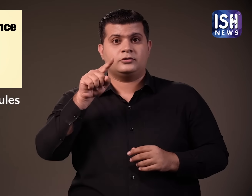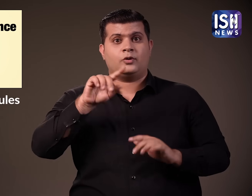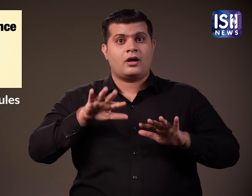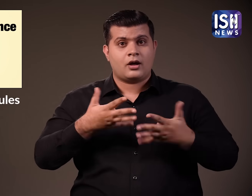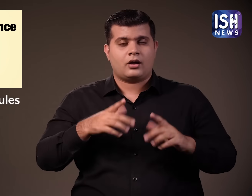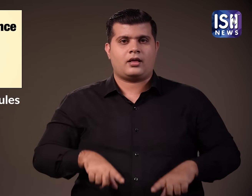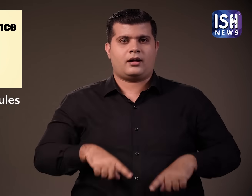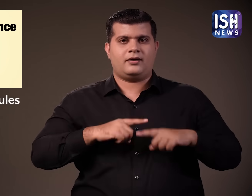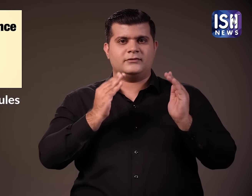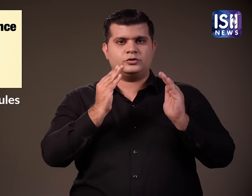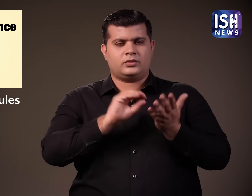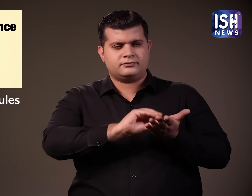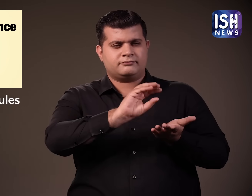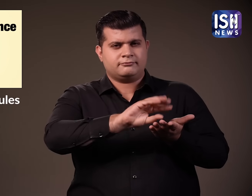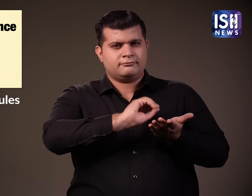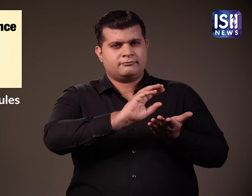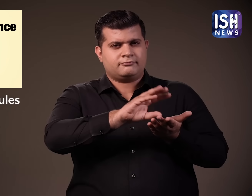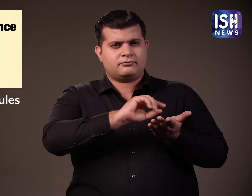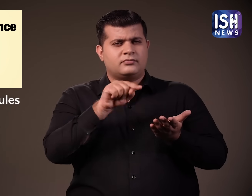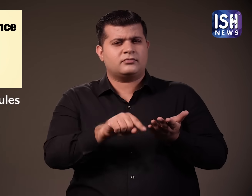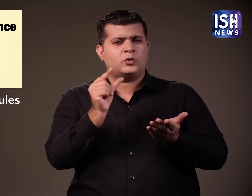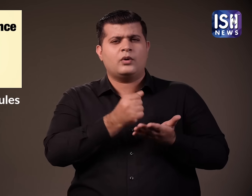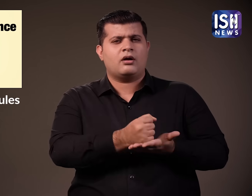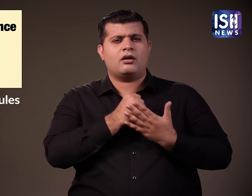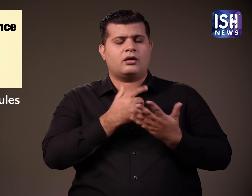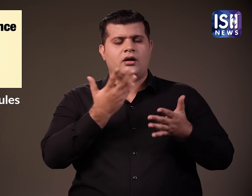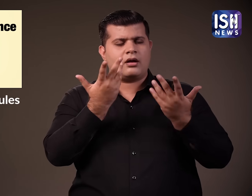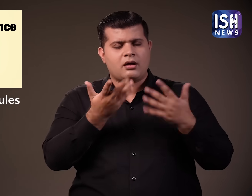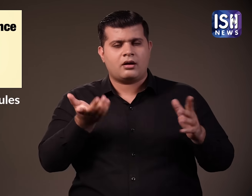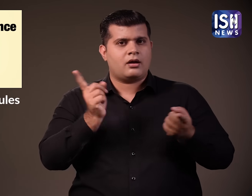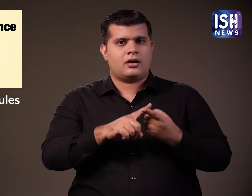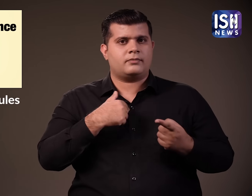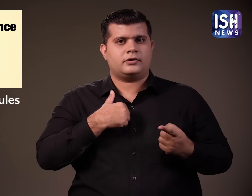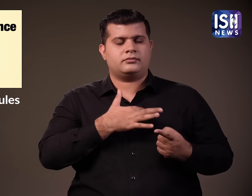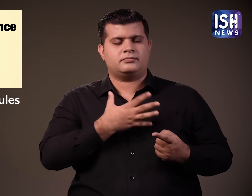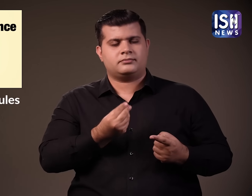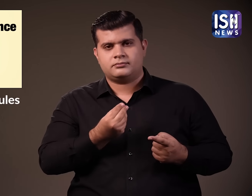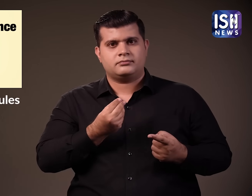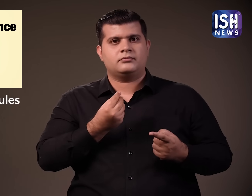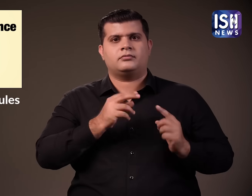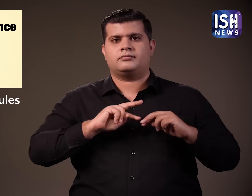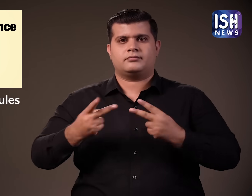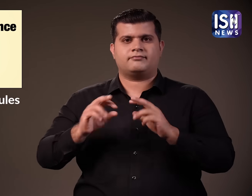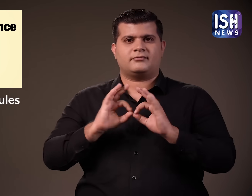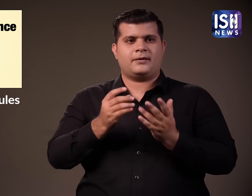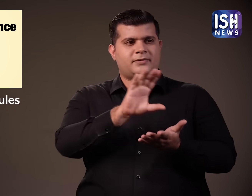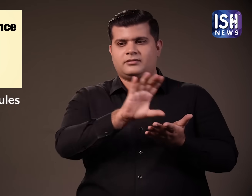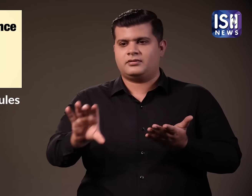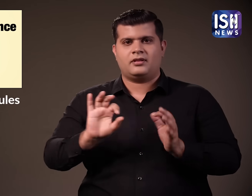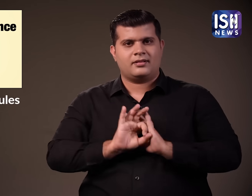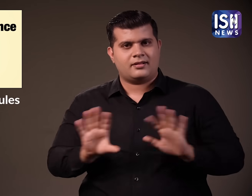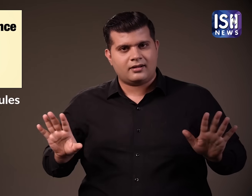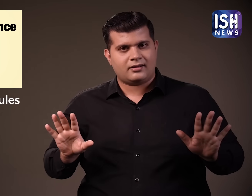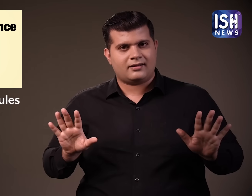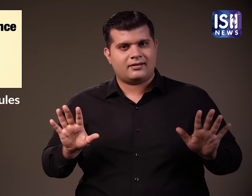This is the amount that you should be insured for as it will help your family in case of your sudden death.